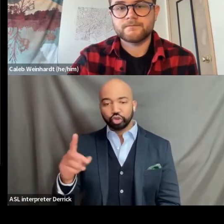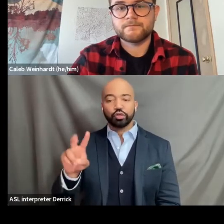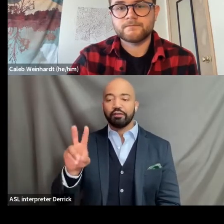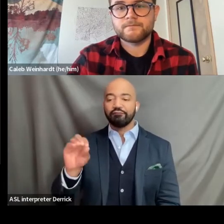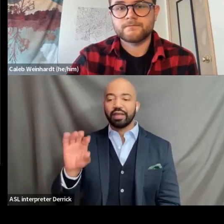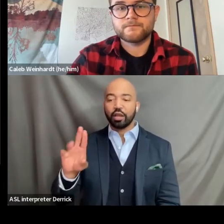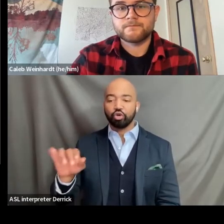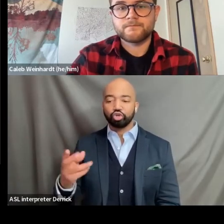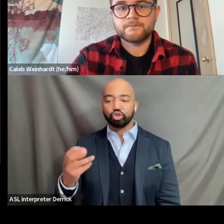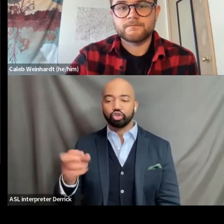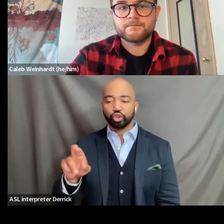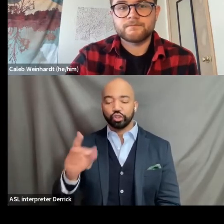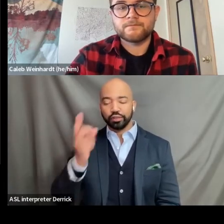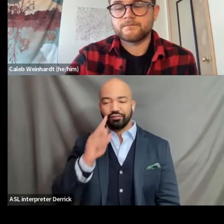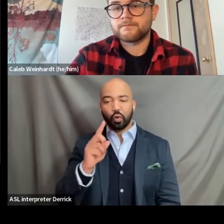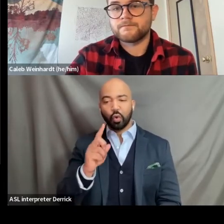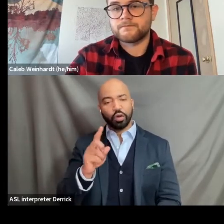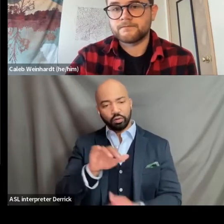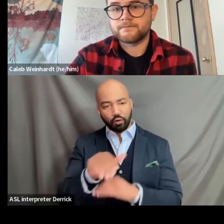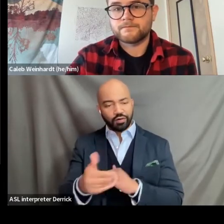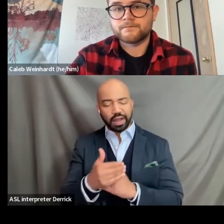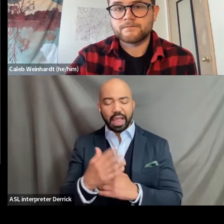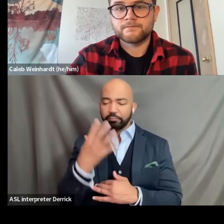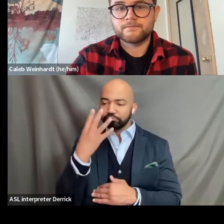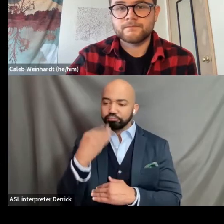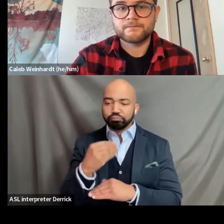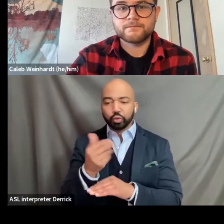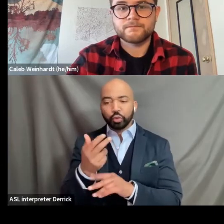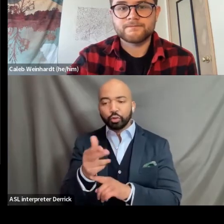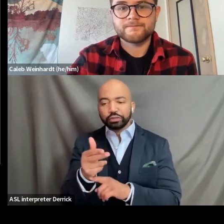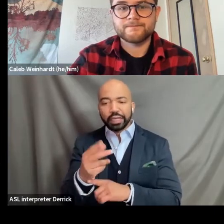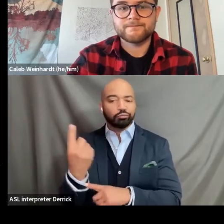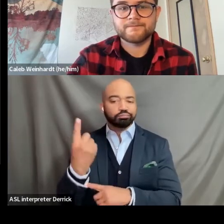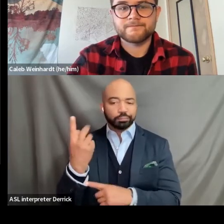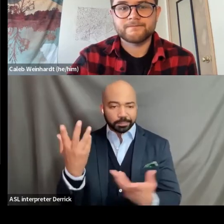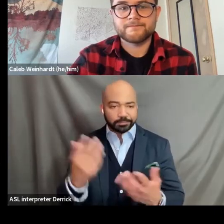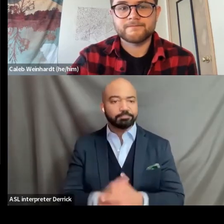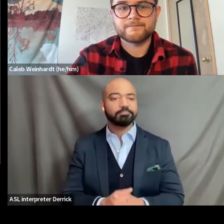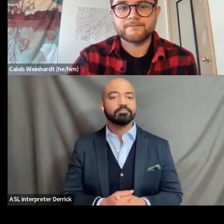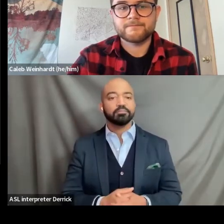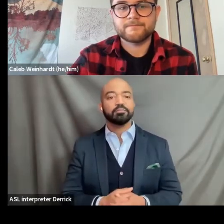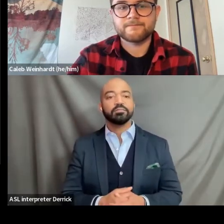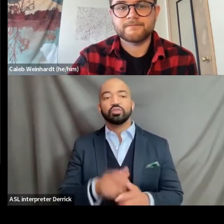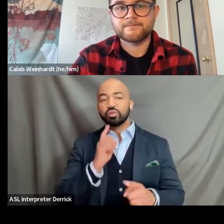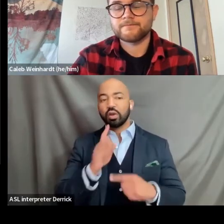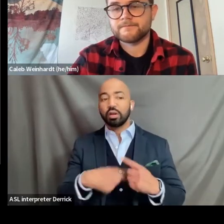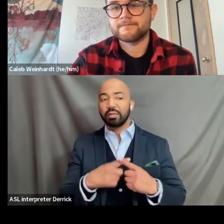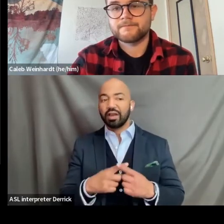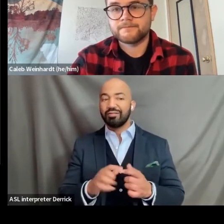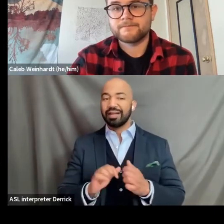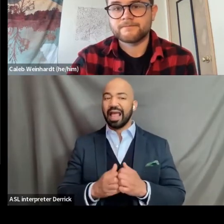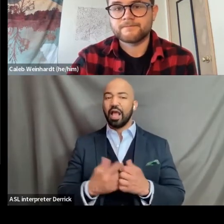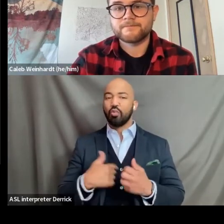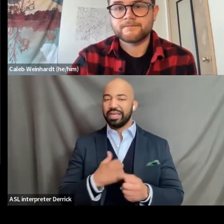So if we go on to kind of the pre-recorded view of resilience we can look at how can we foster healthy relationships?